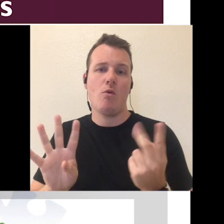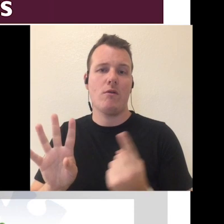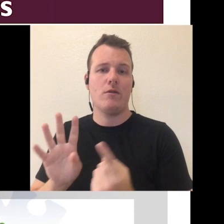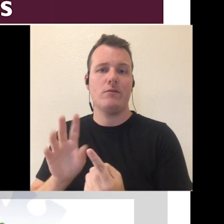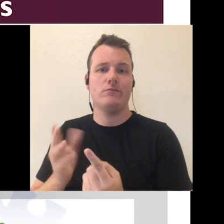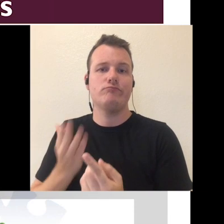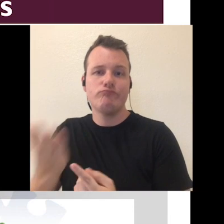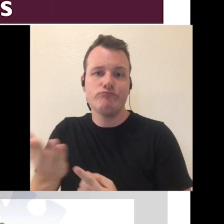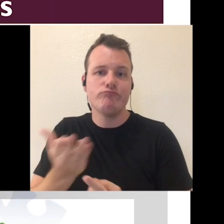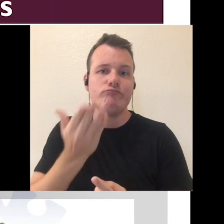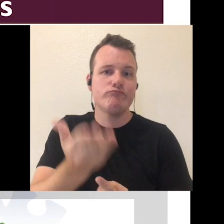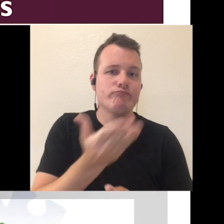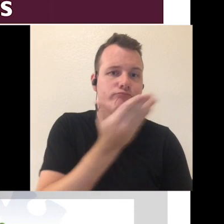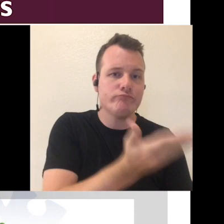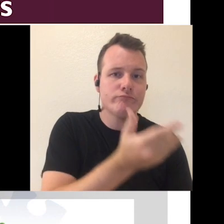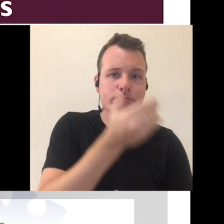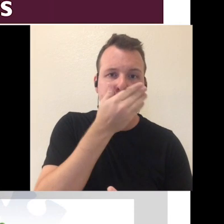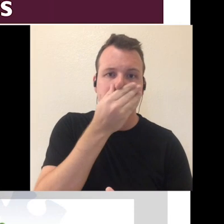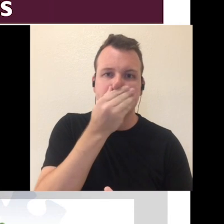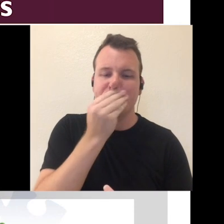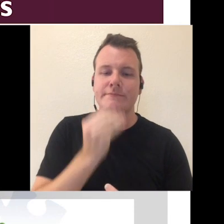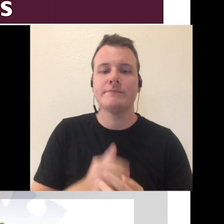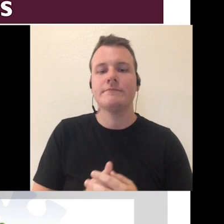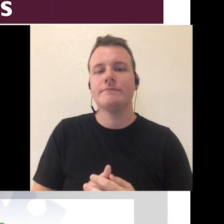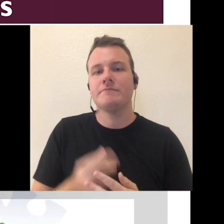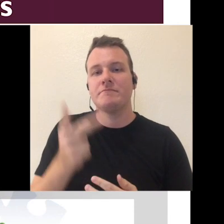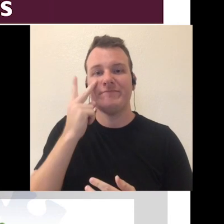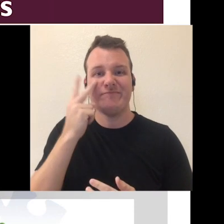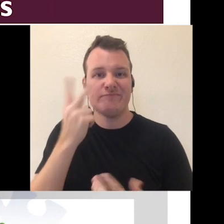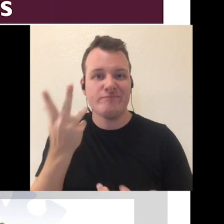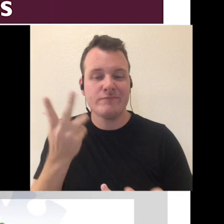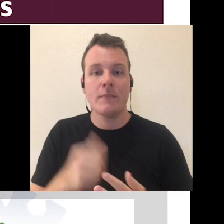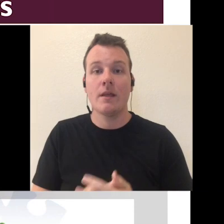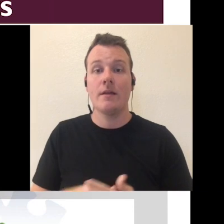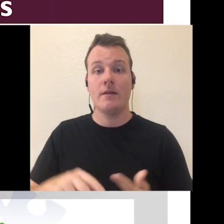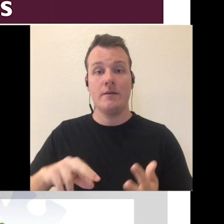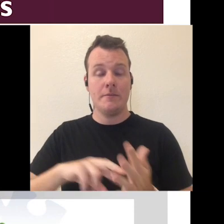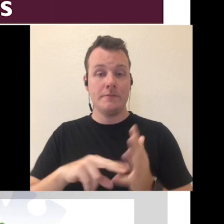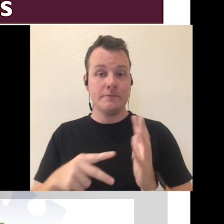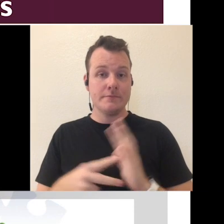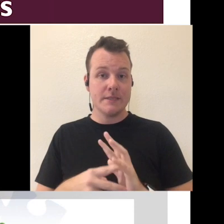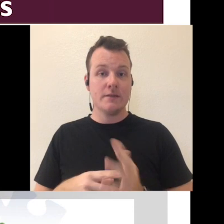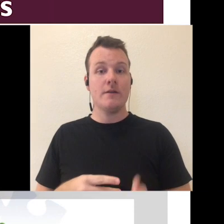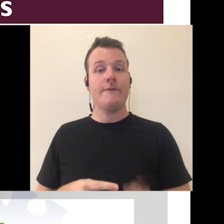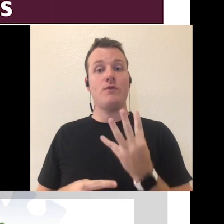four, somewhere in there, and look at what they may do. Now that doesn't mean that